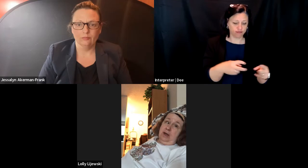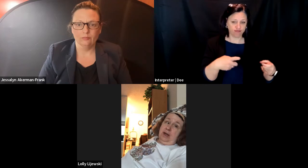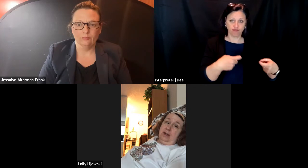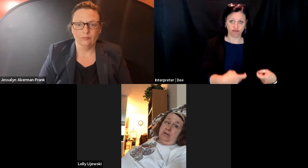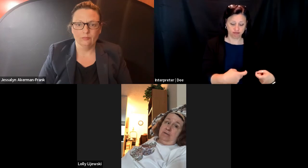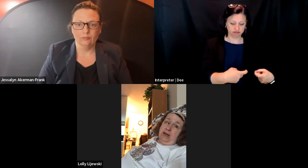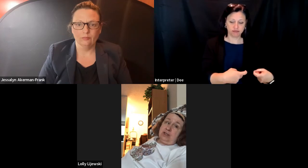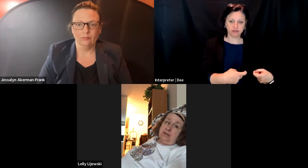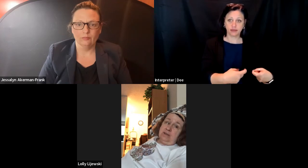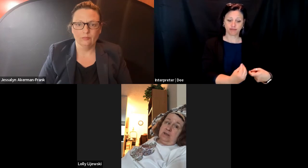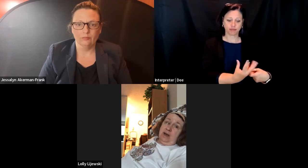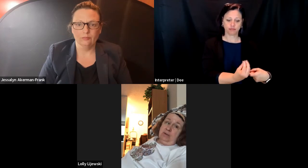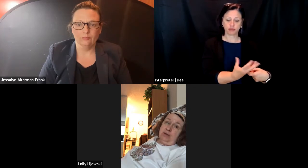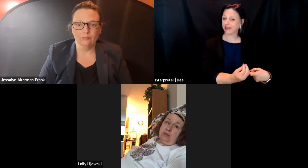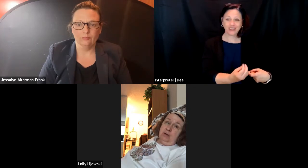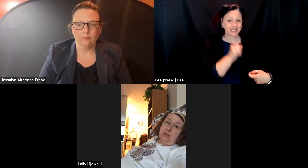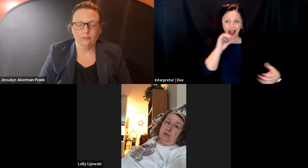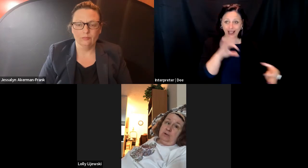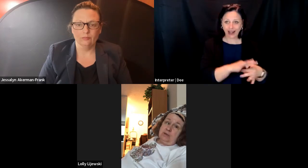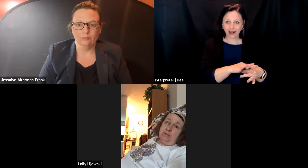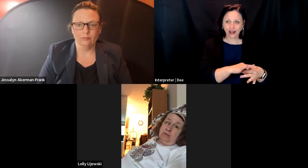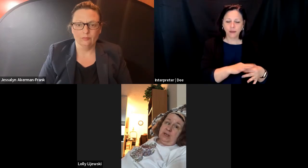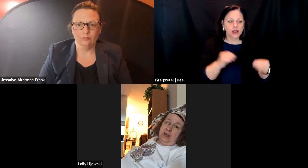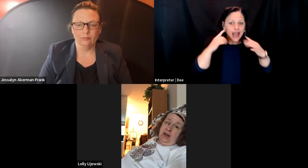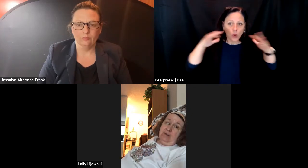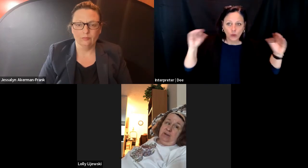at night, and there's a light that tells you if the connection is made between the hearing aid and the charger.